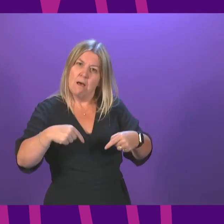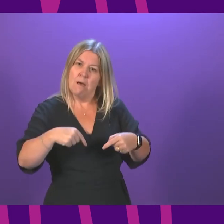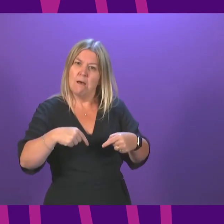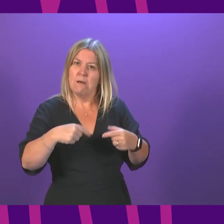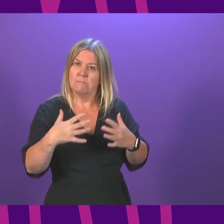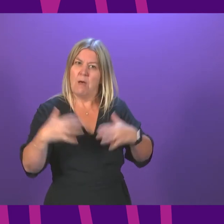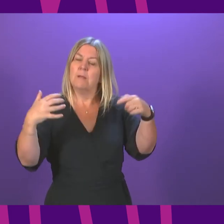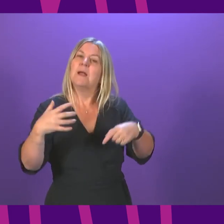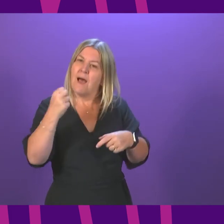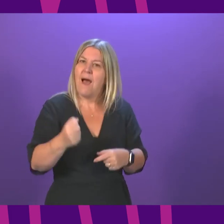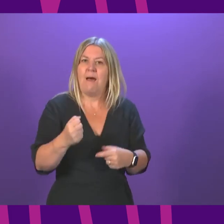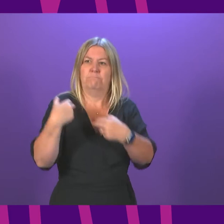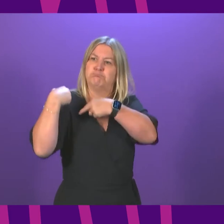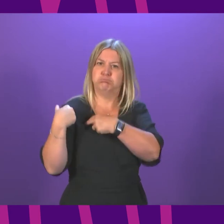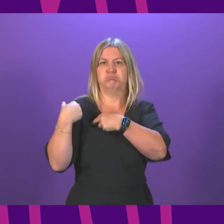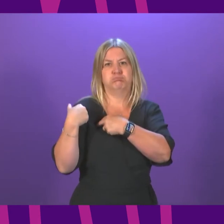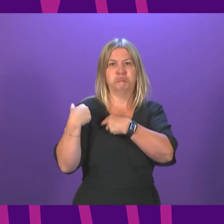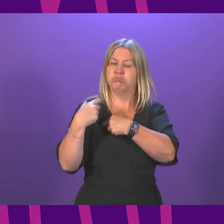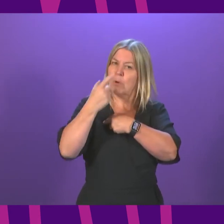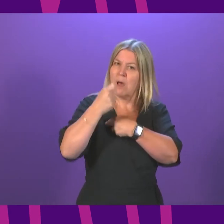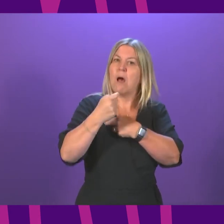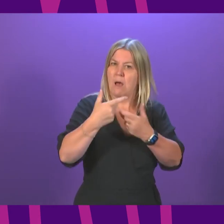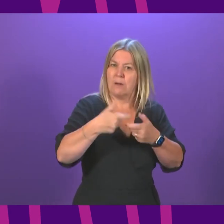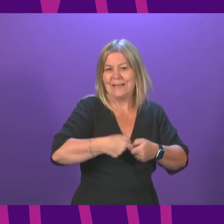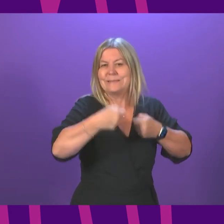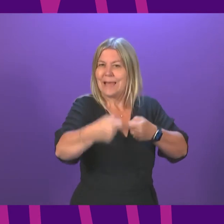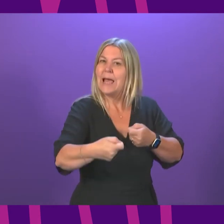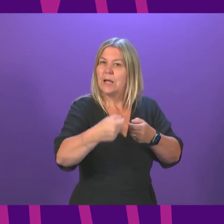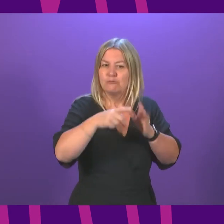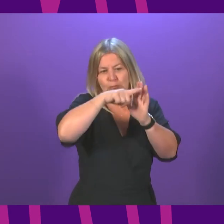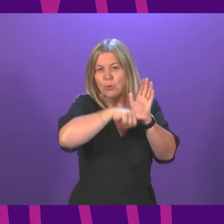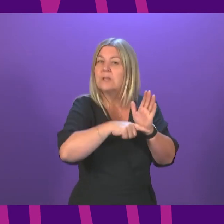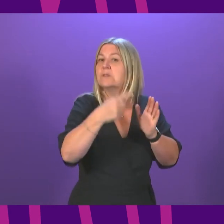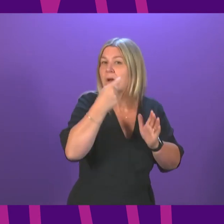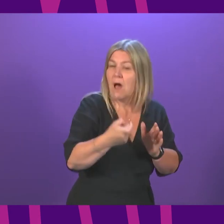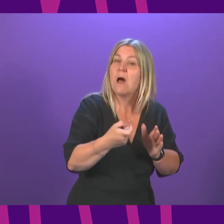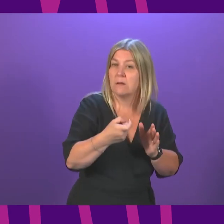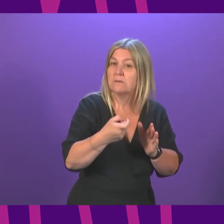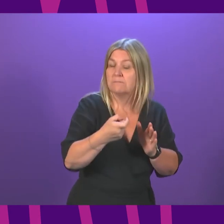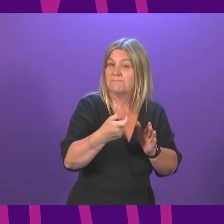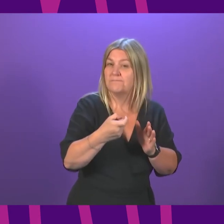2020 ministers will retain the power to introduce regulations to revive the original provisions